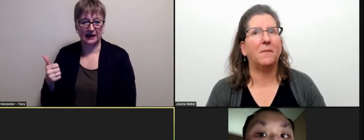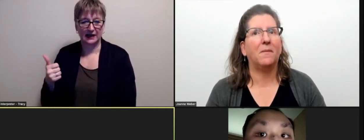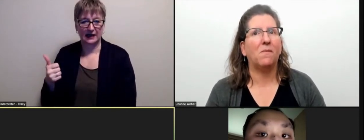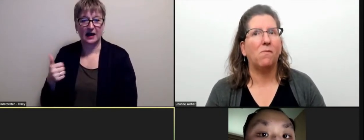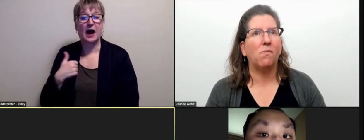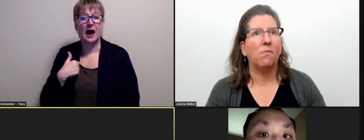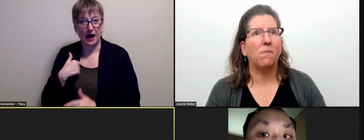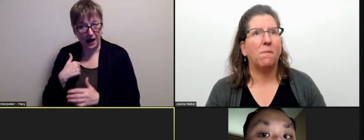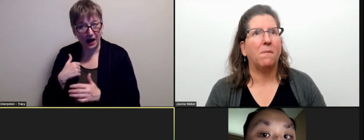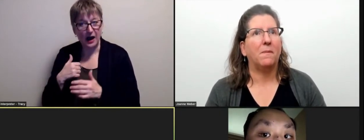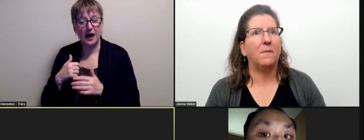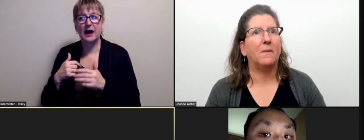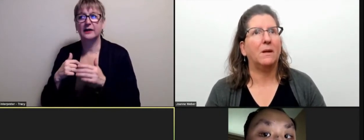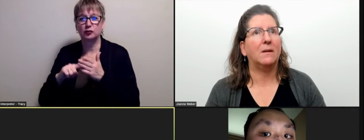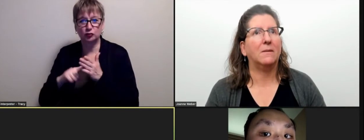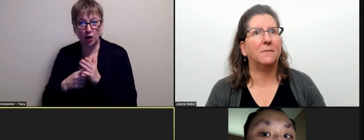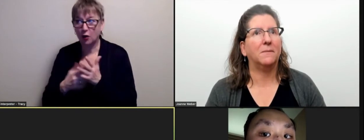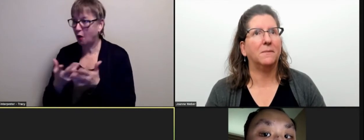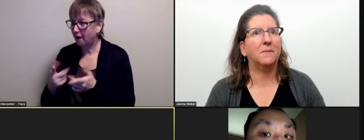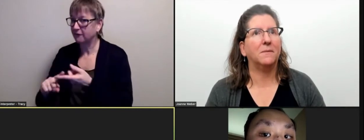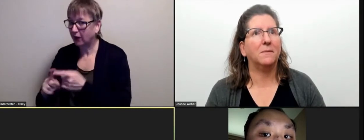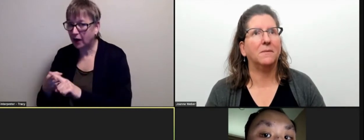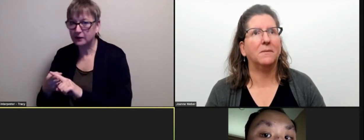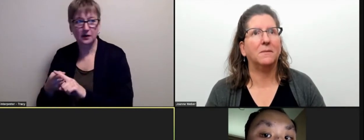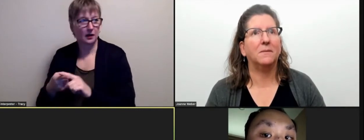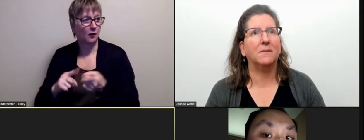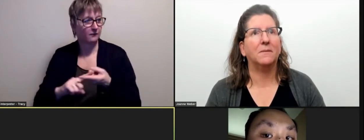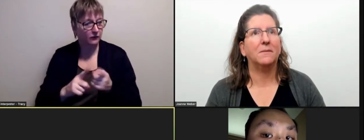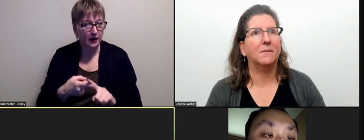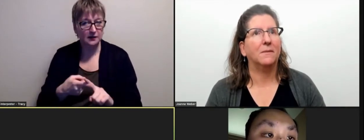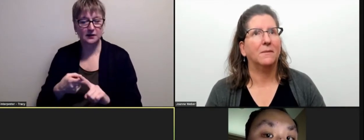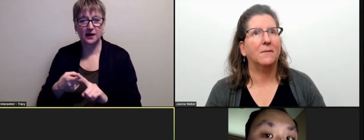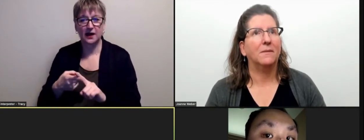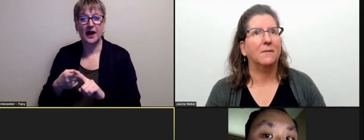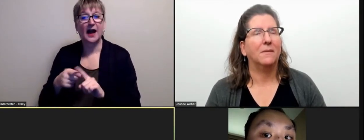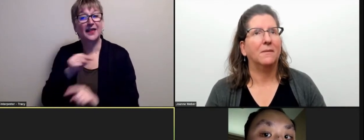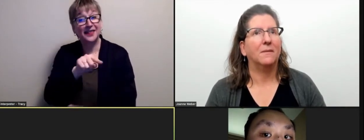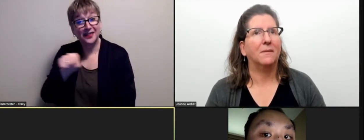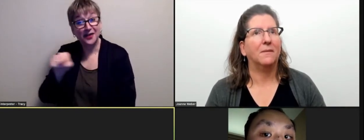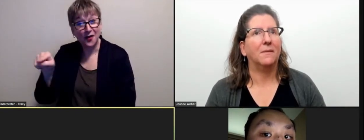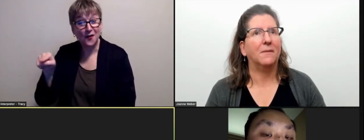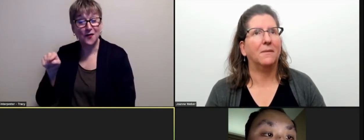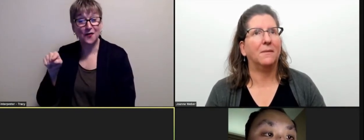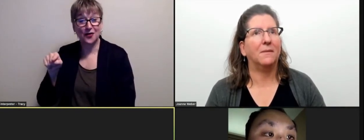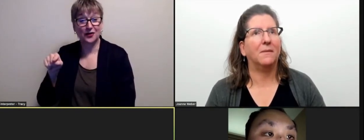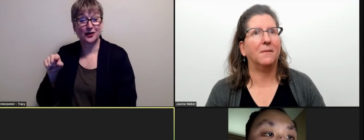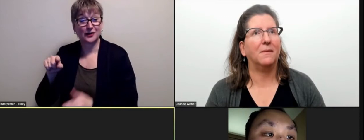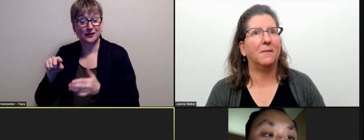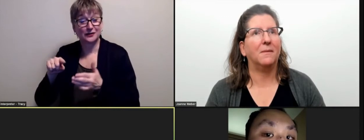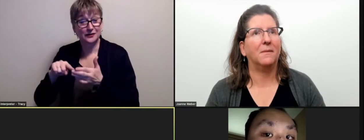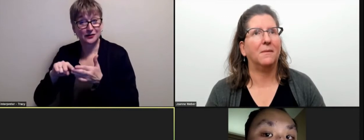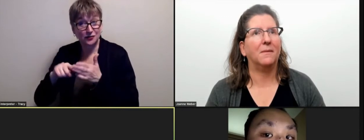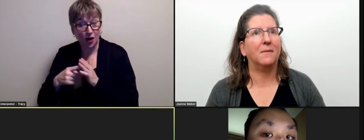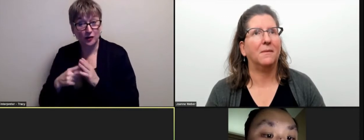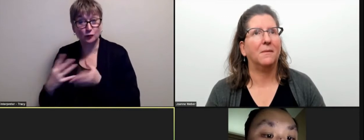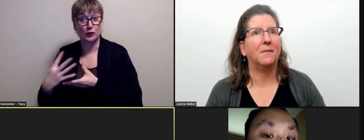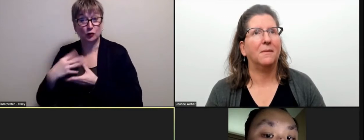I started making friends - you know - people started making plans to go out to meet with me.